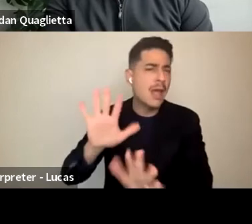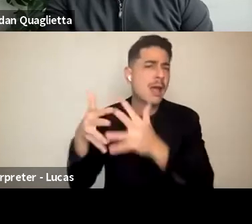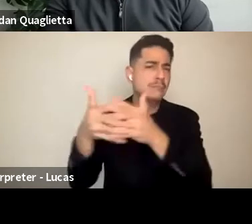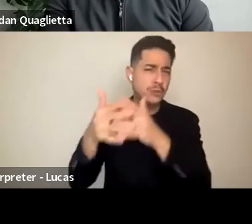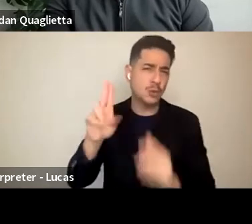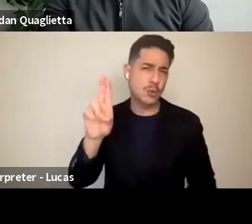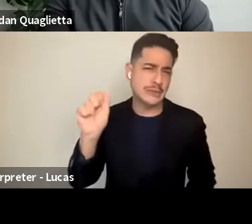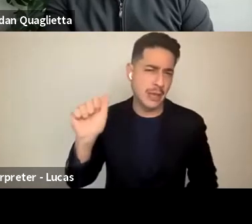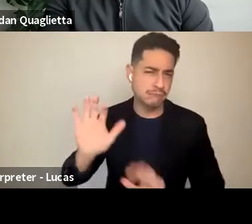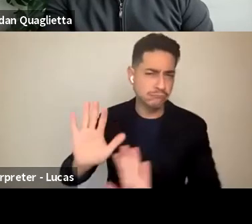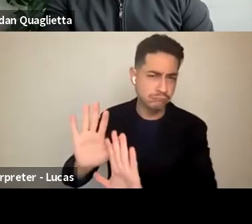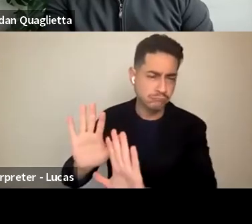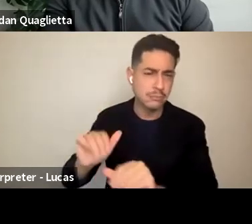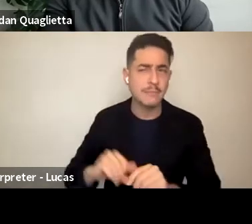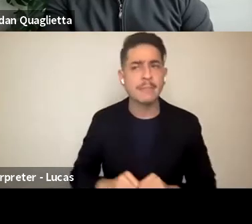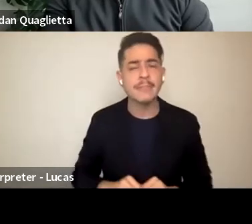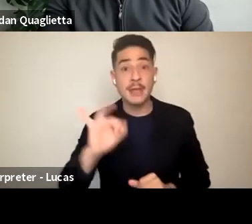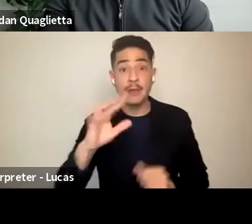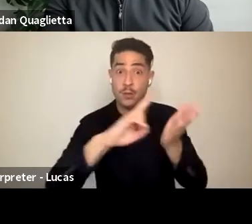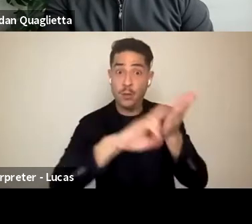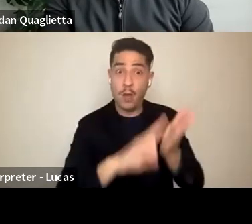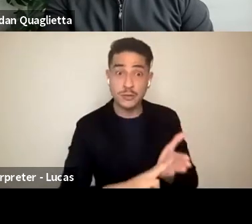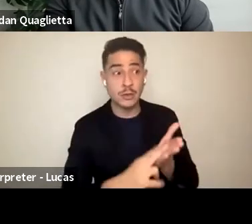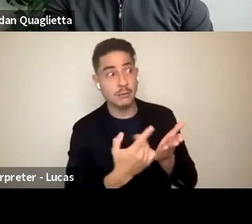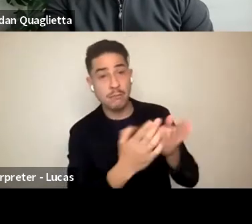And then if you're contracting somebody usually for enterprise